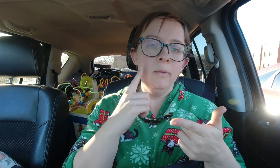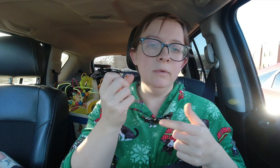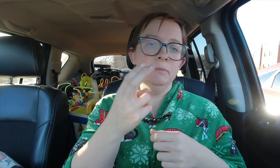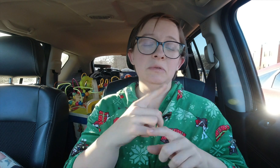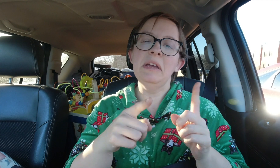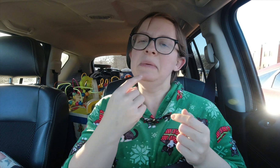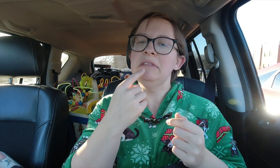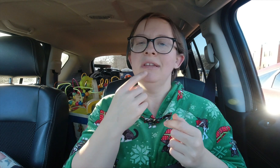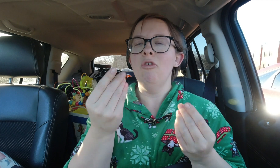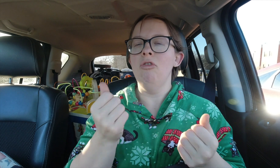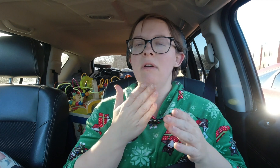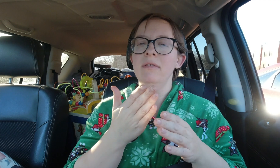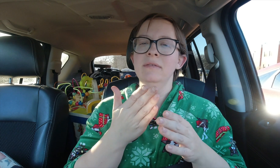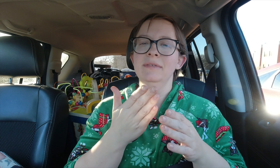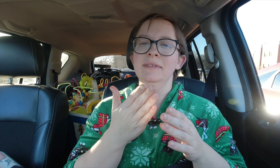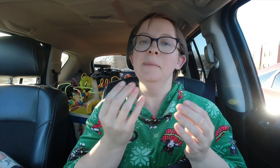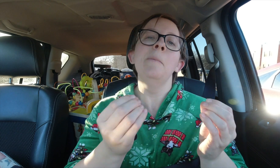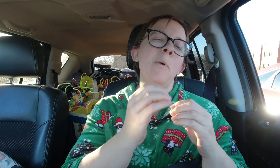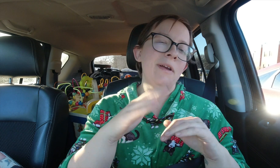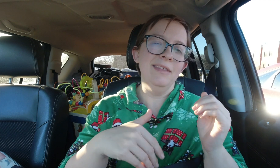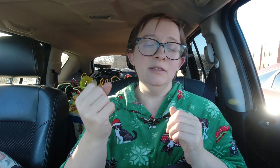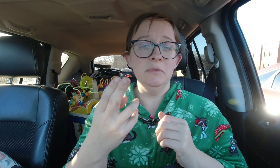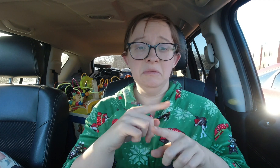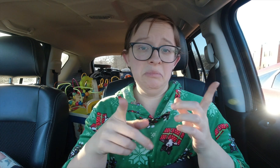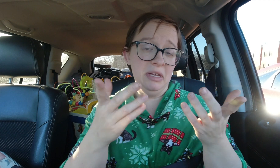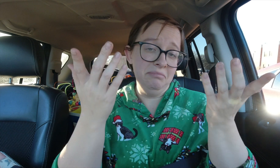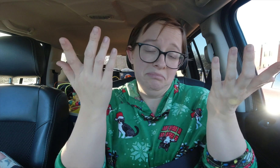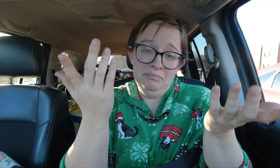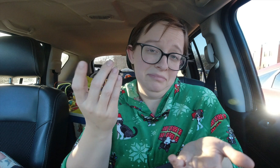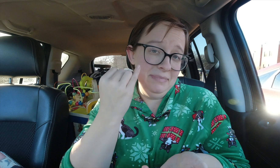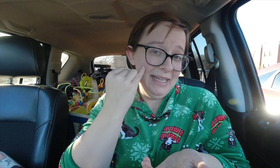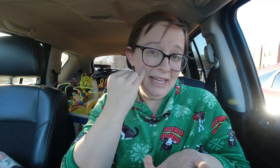But if we can't, then we'll use disposables. So I would say cloth more than disposables.